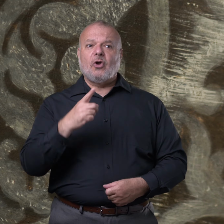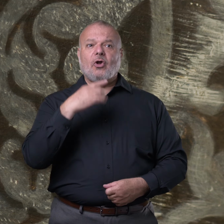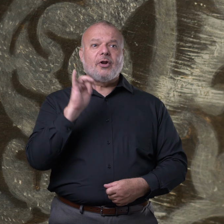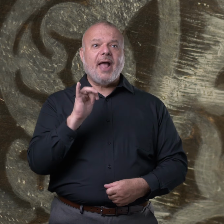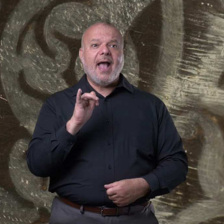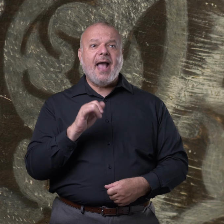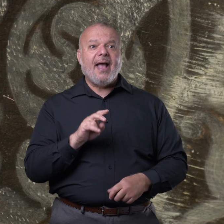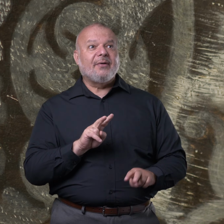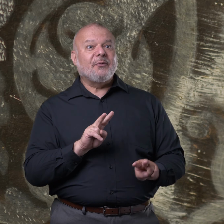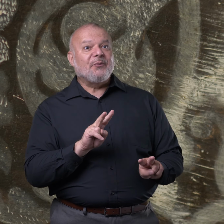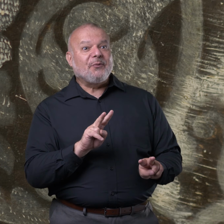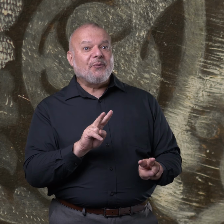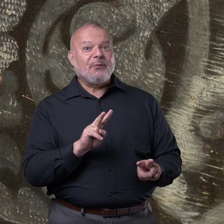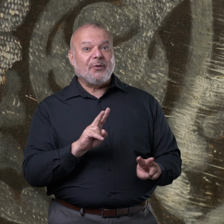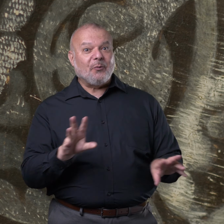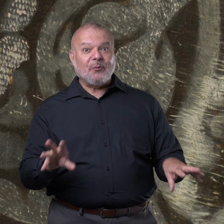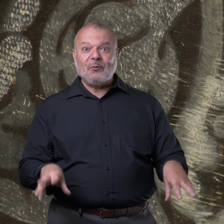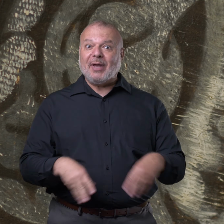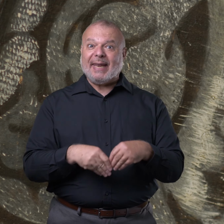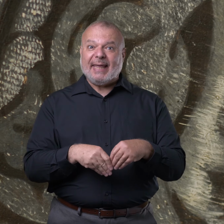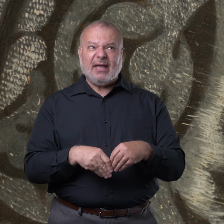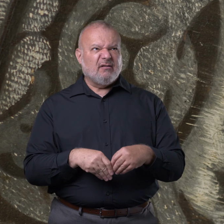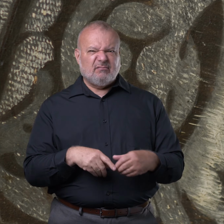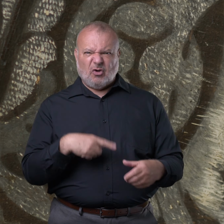This is no demure bride to be.